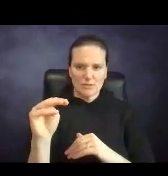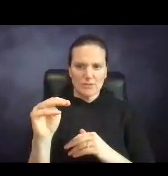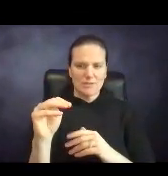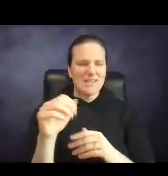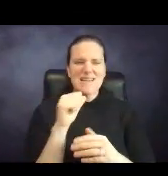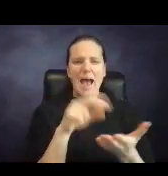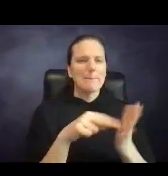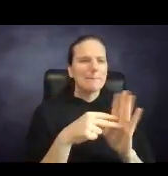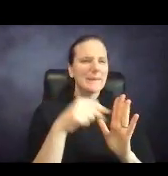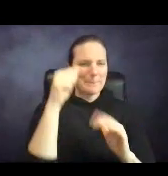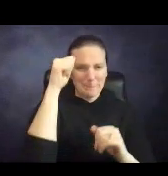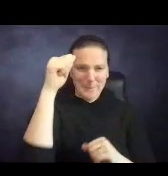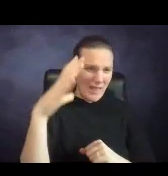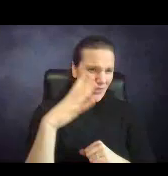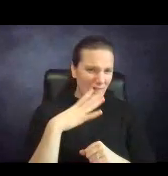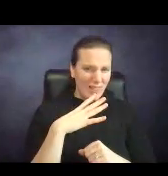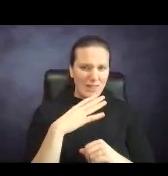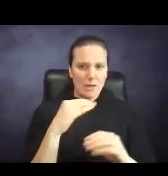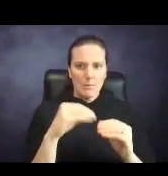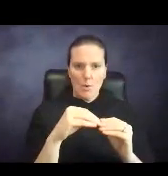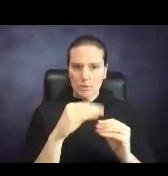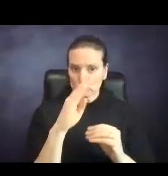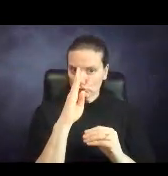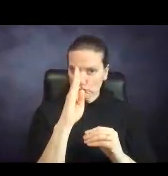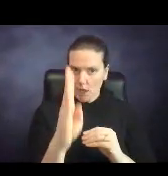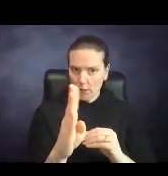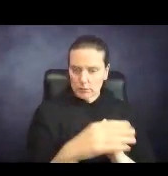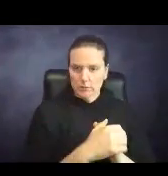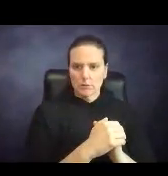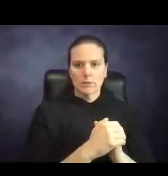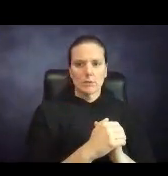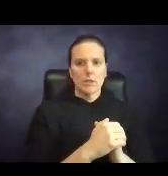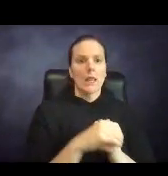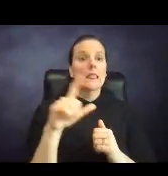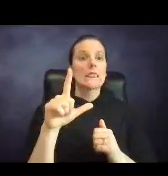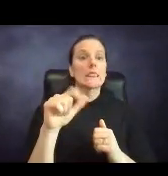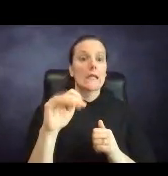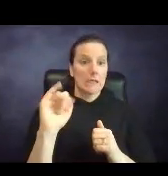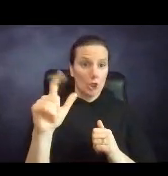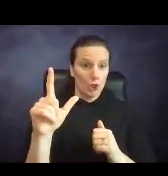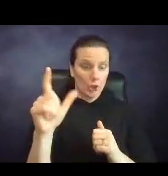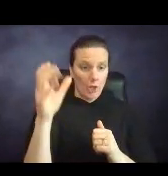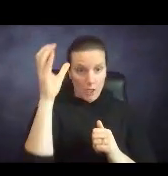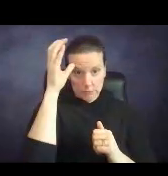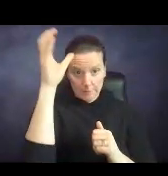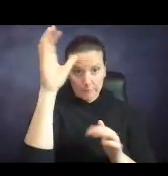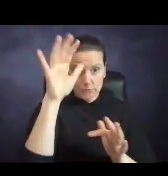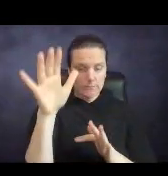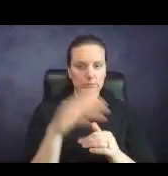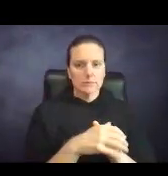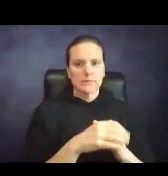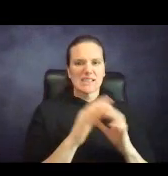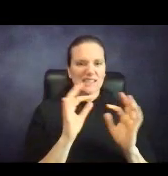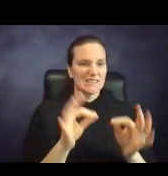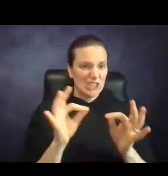male meaning more just like direct and linear. And so we start to see some of those decision making, some